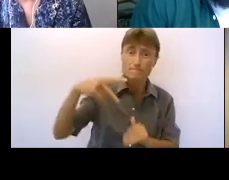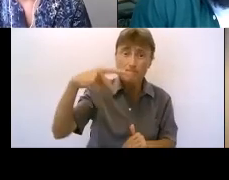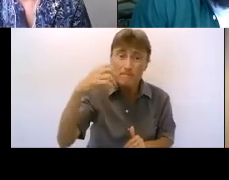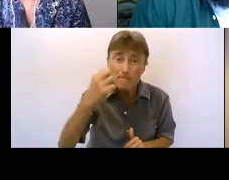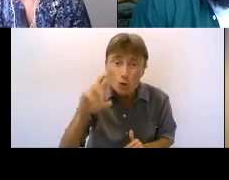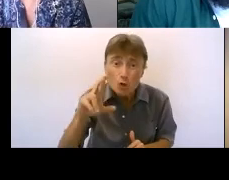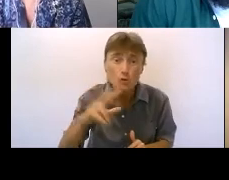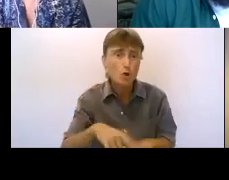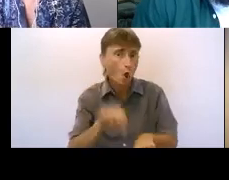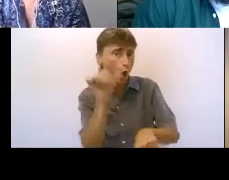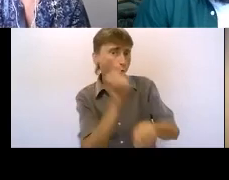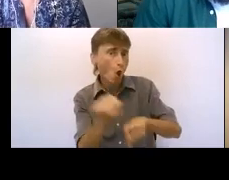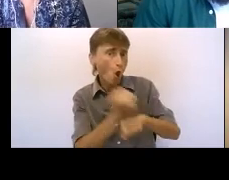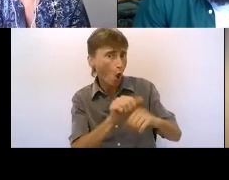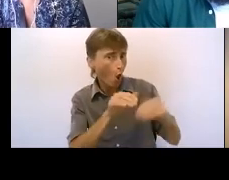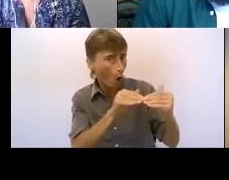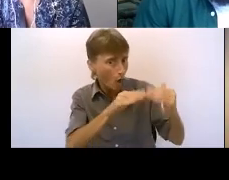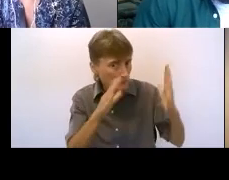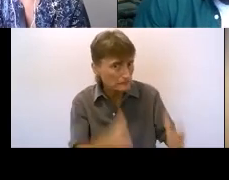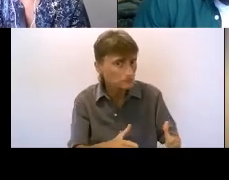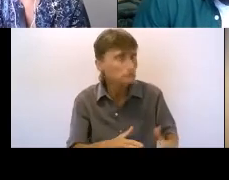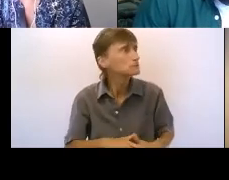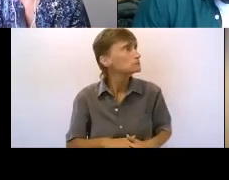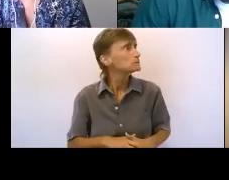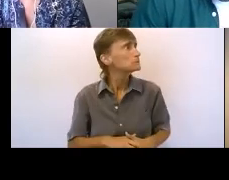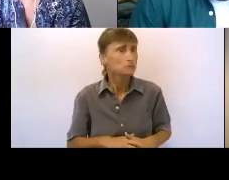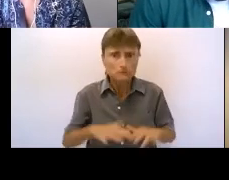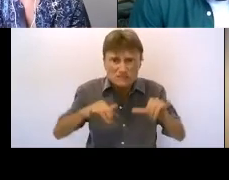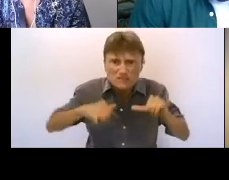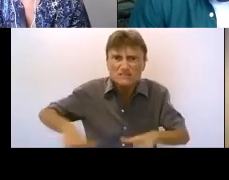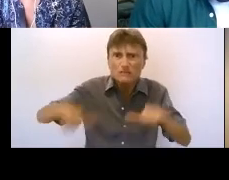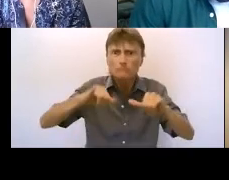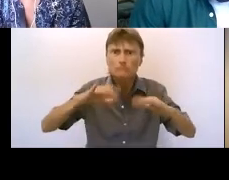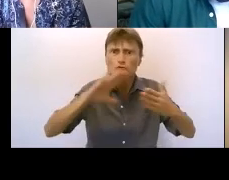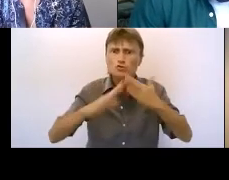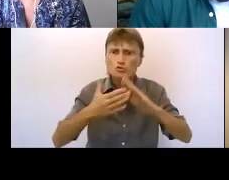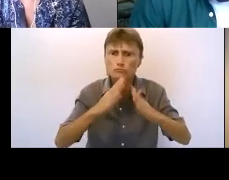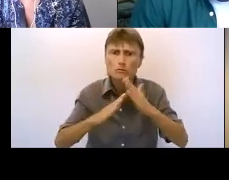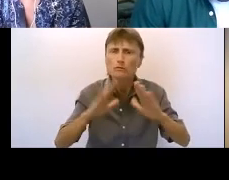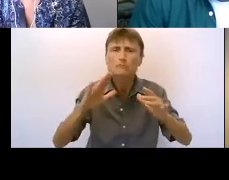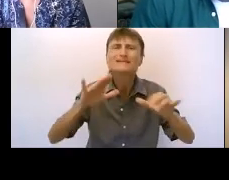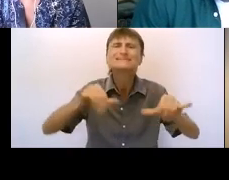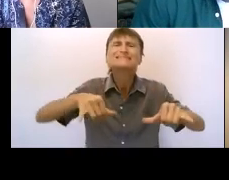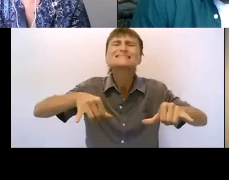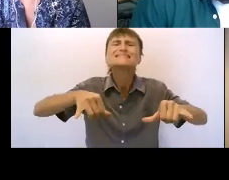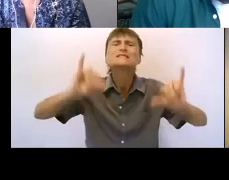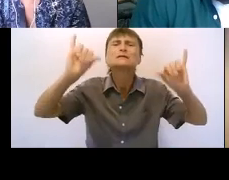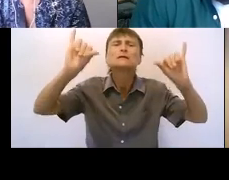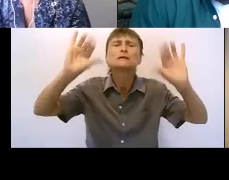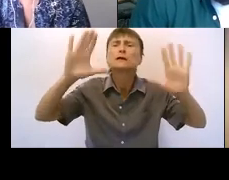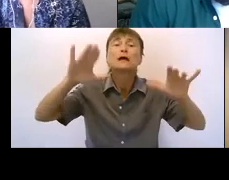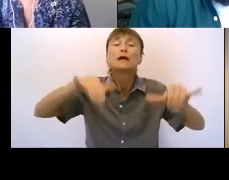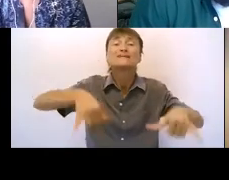of folks are tuning in, and I just still have to acknowledge and then not going to point